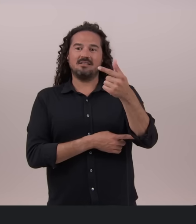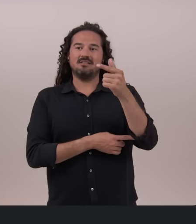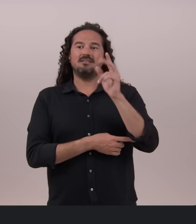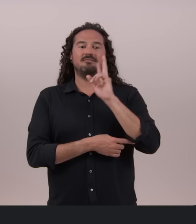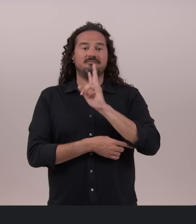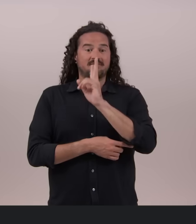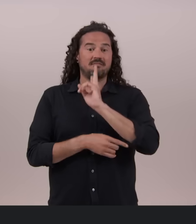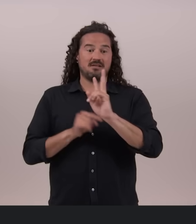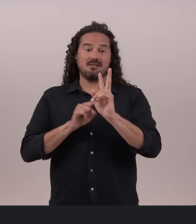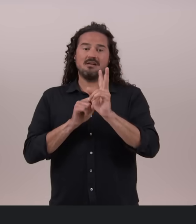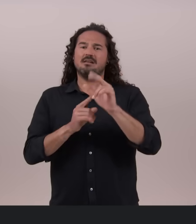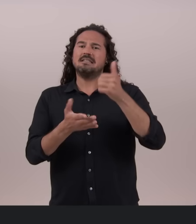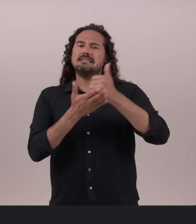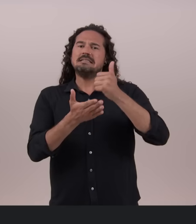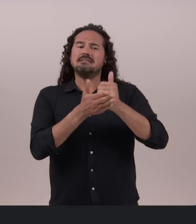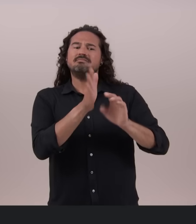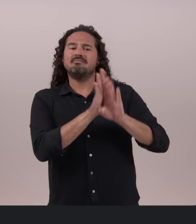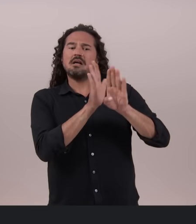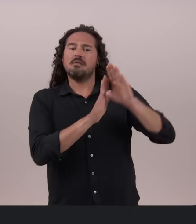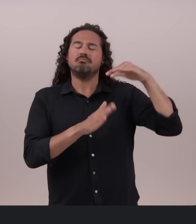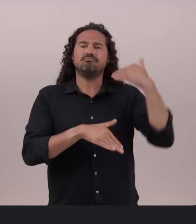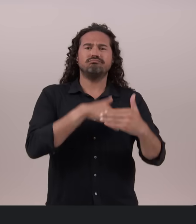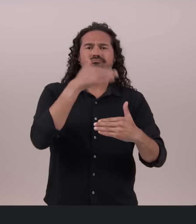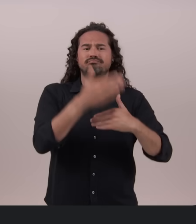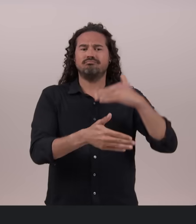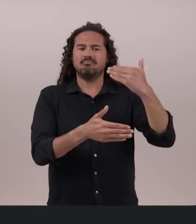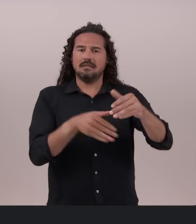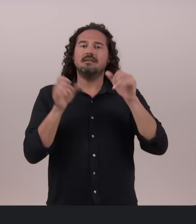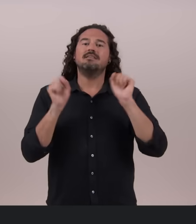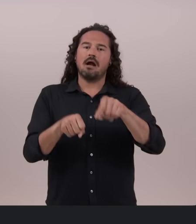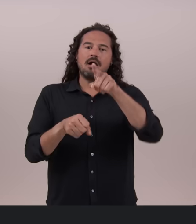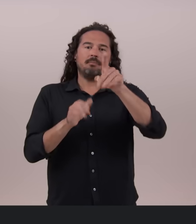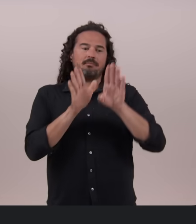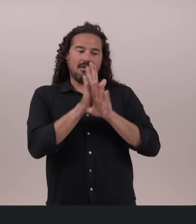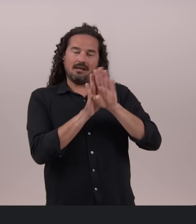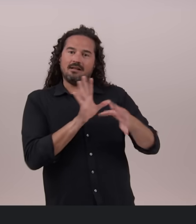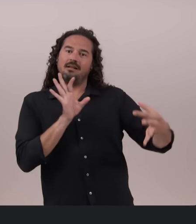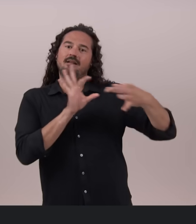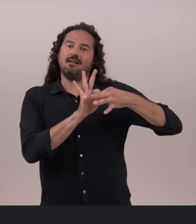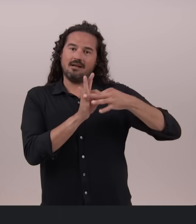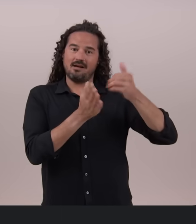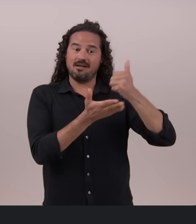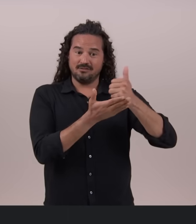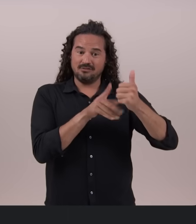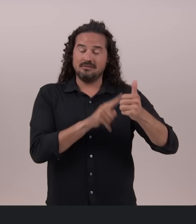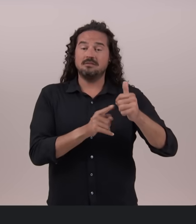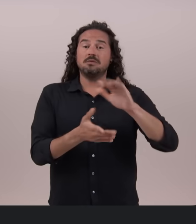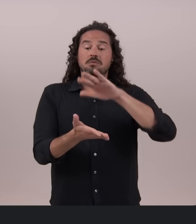that enables you to build with agents. The core platform is the Antigravity agent itself,